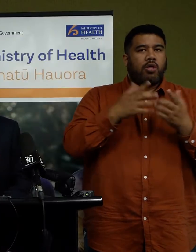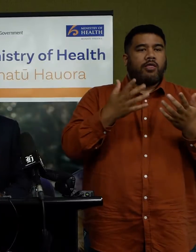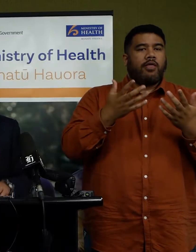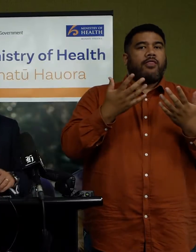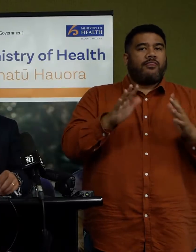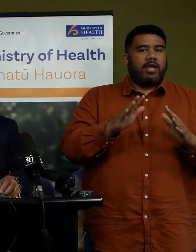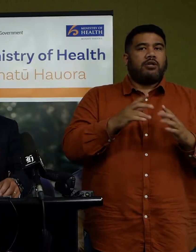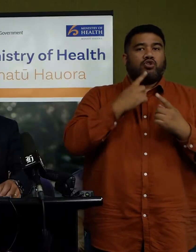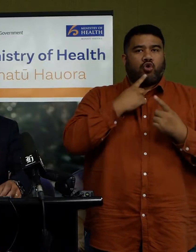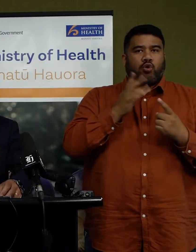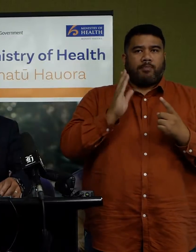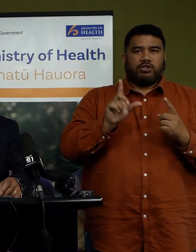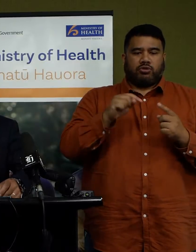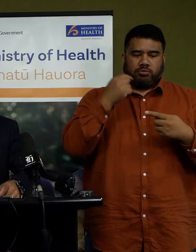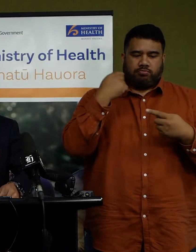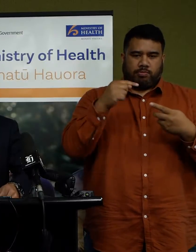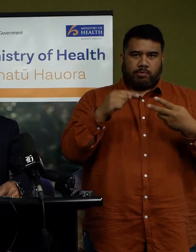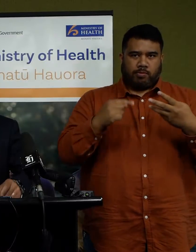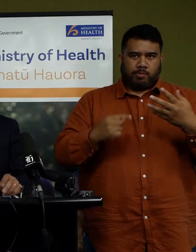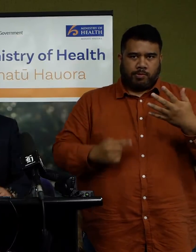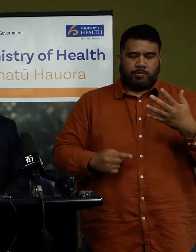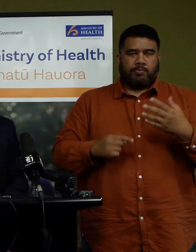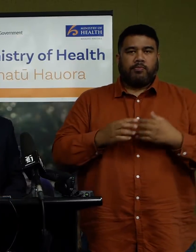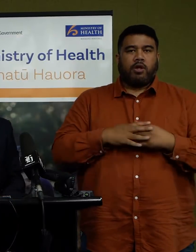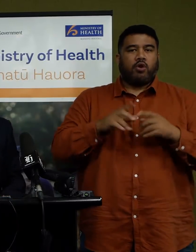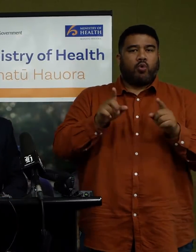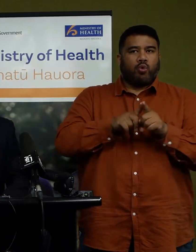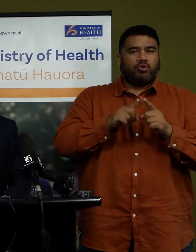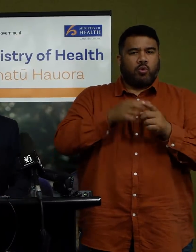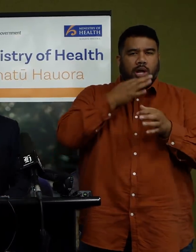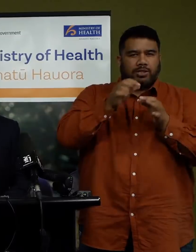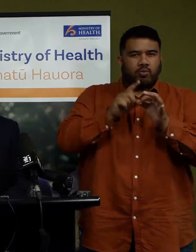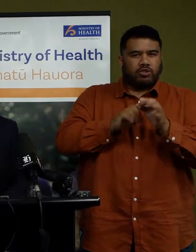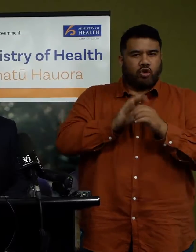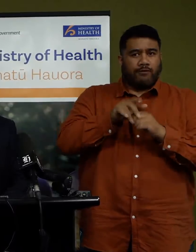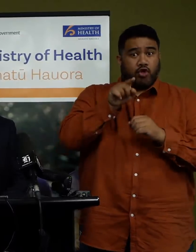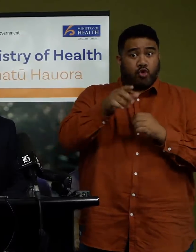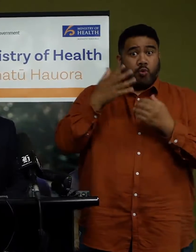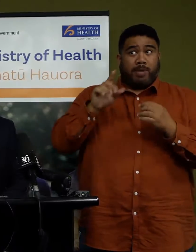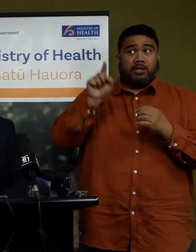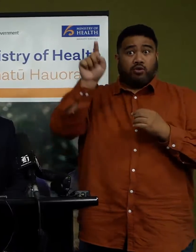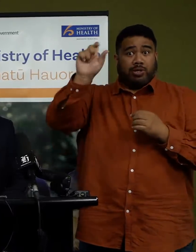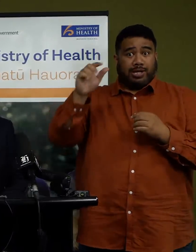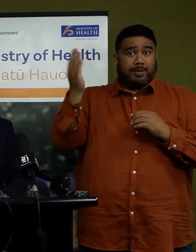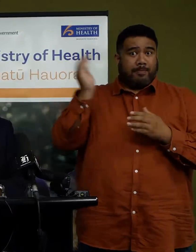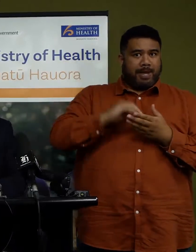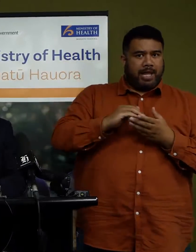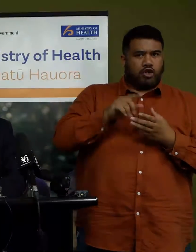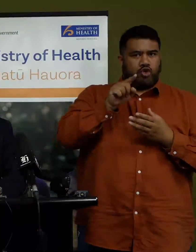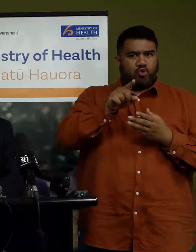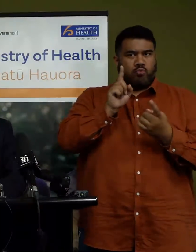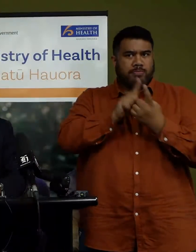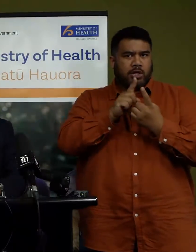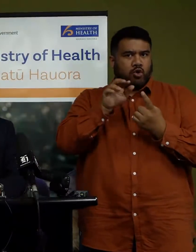in particular contact tracing. So although we have our second case of COVID-19,